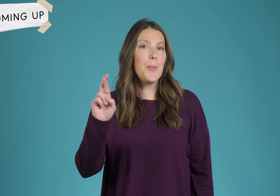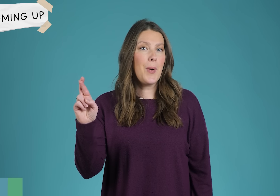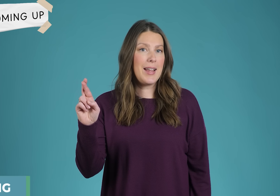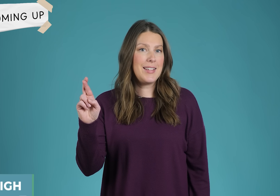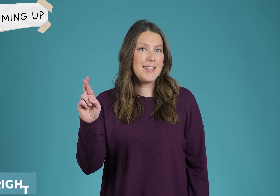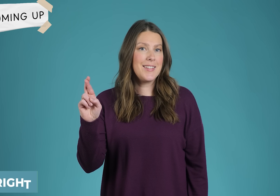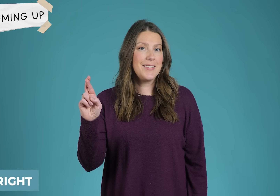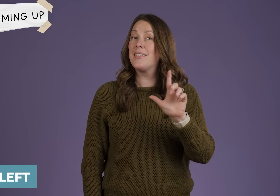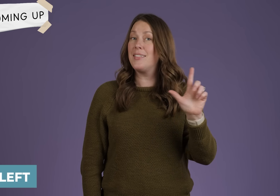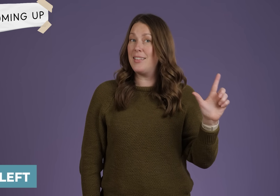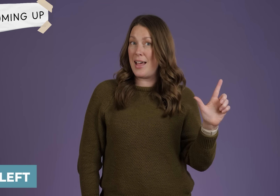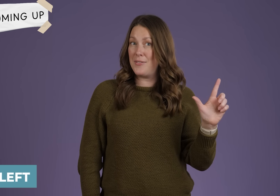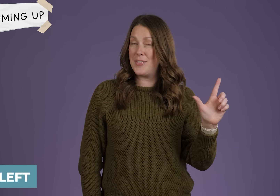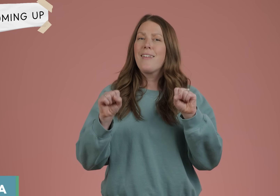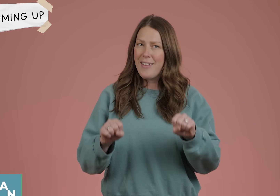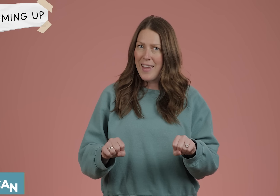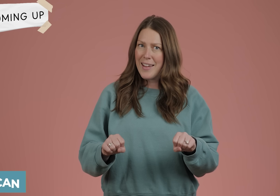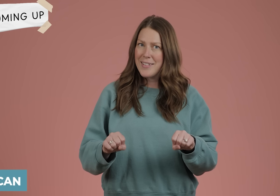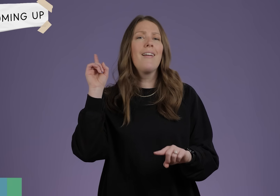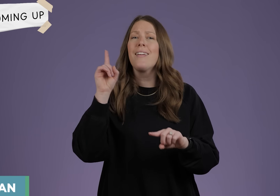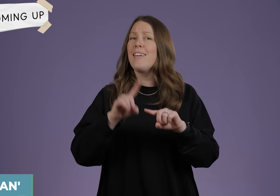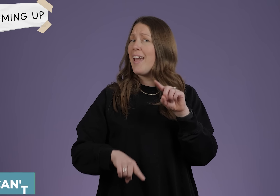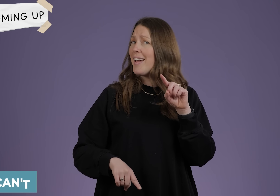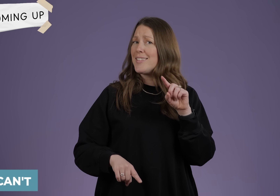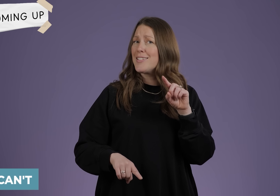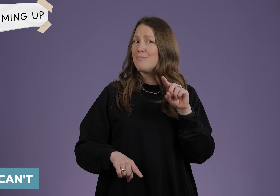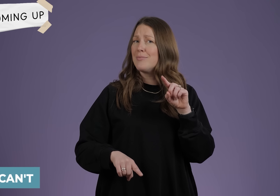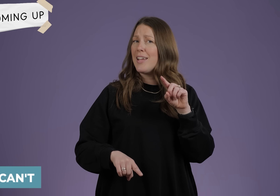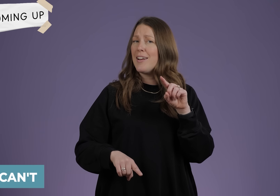Right and left can and can't and more